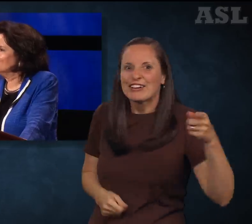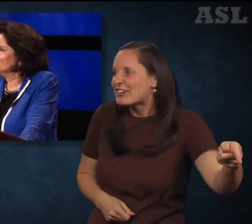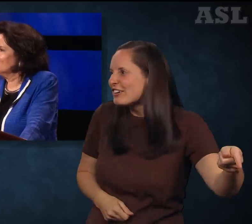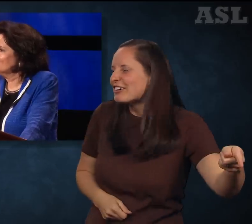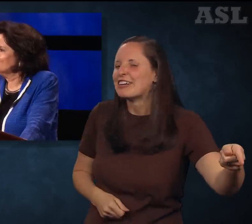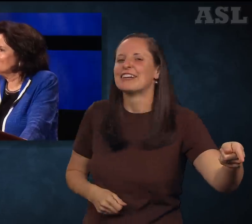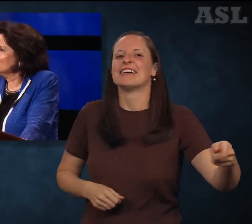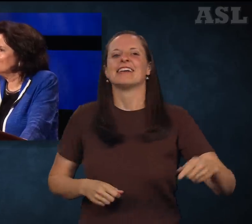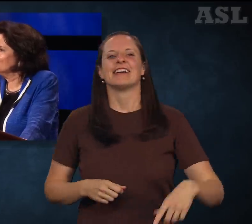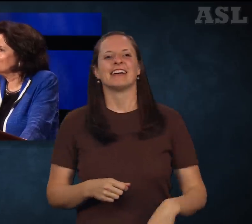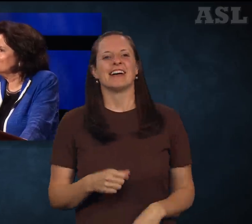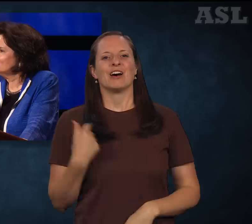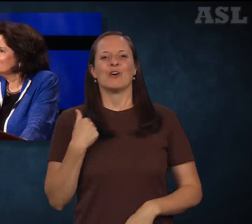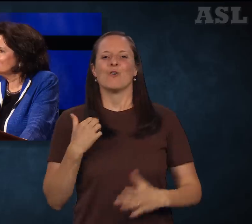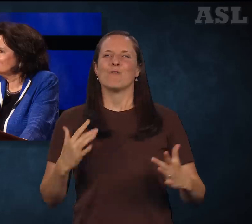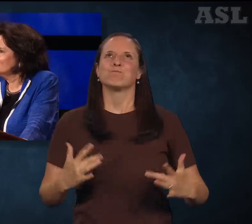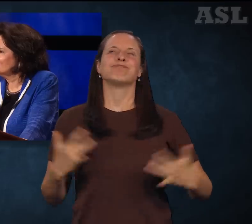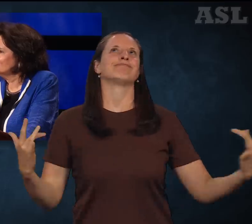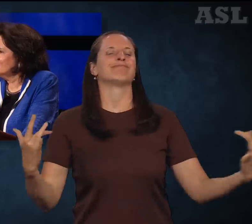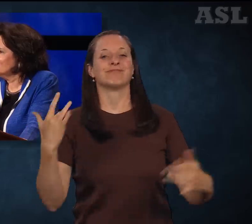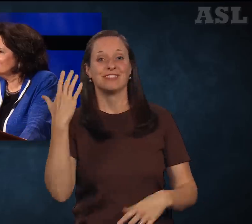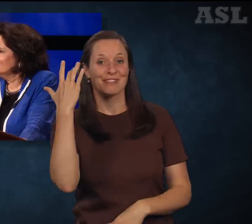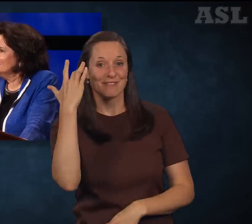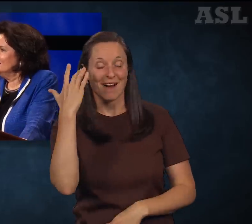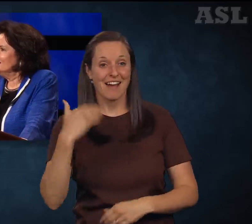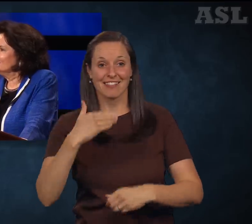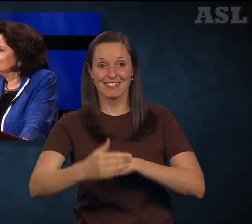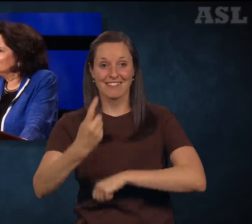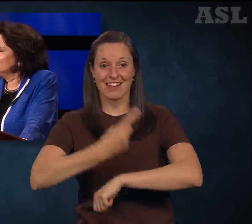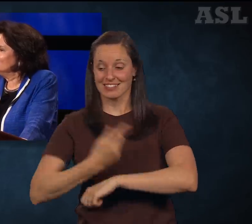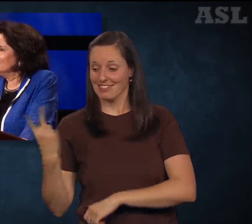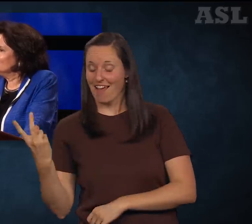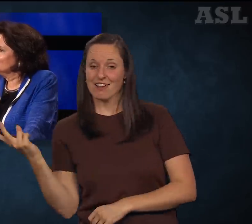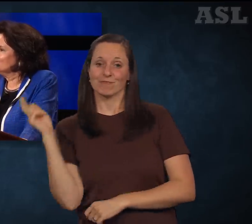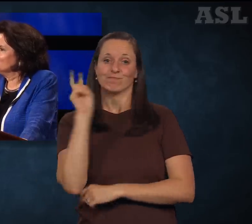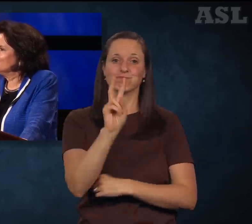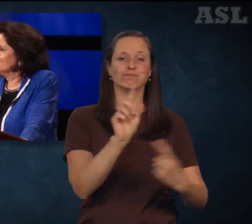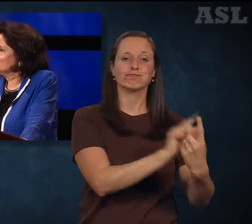JUST IMAGINE OUR THRILL WHEN